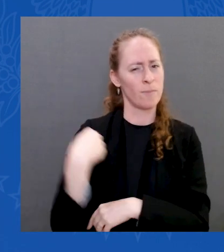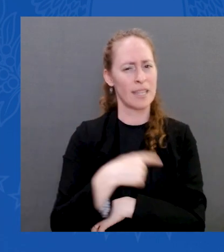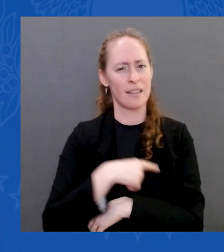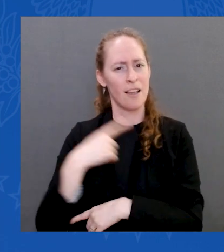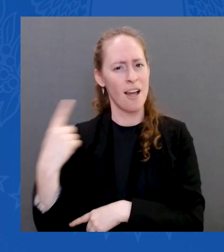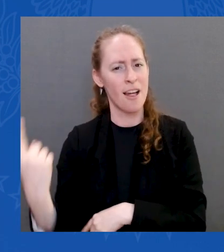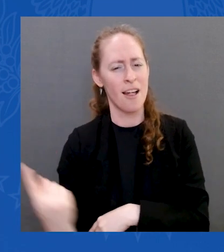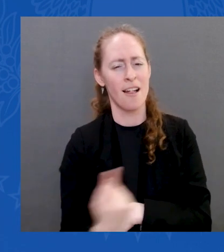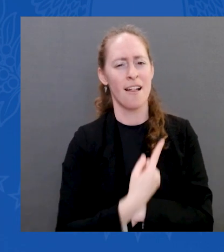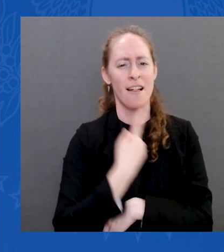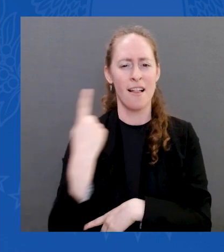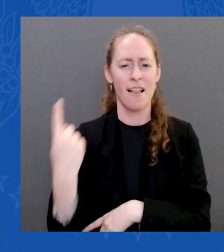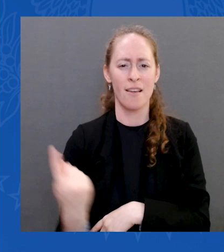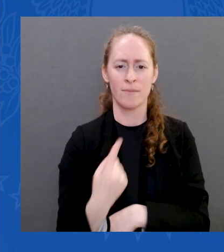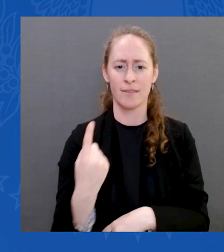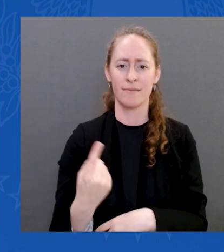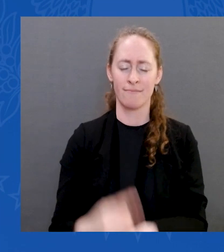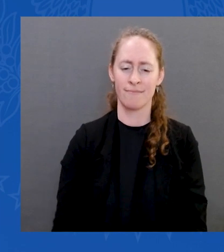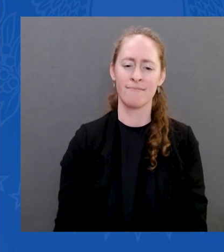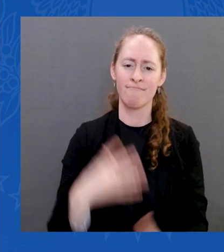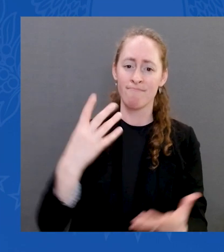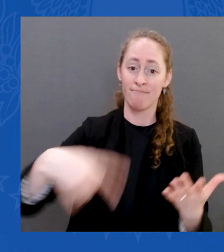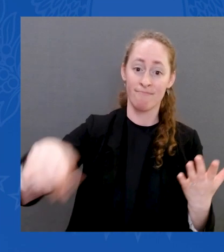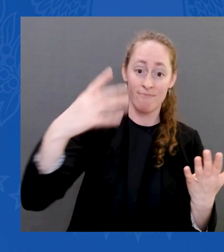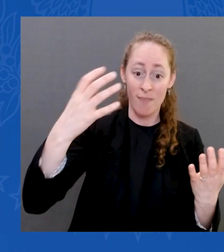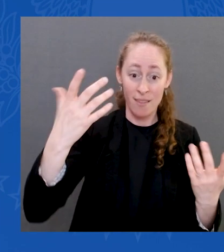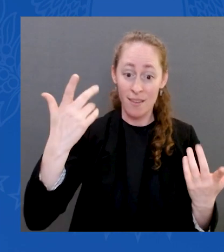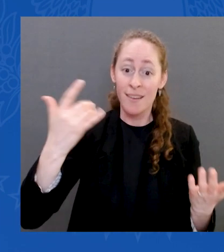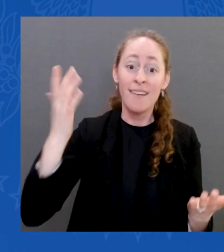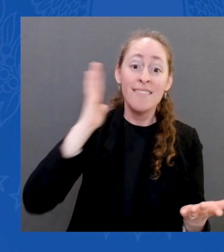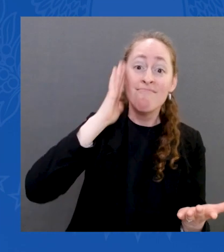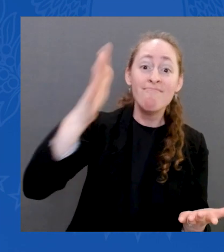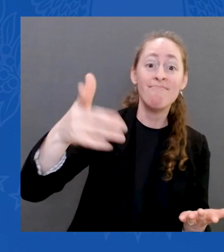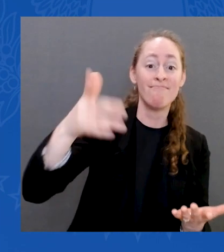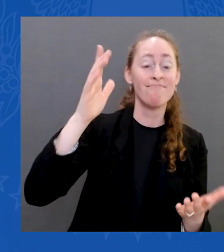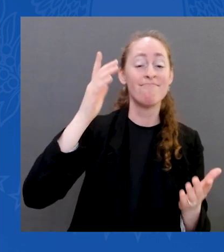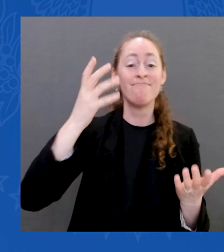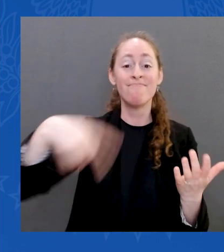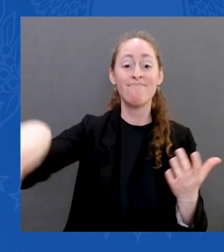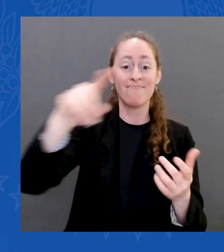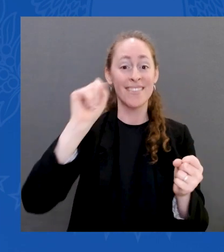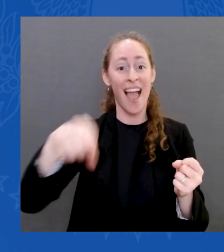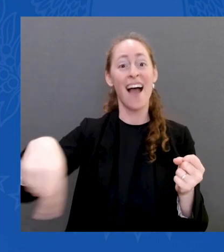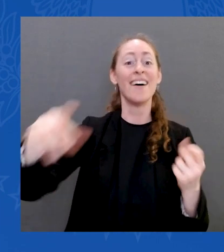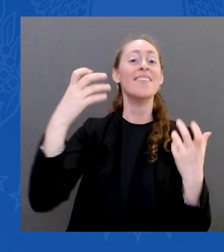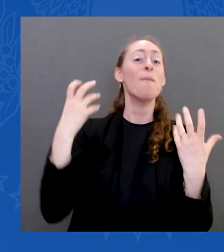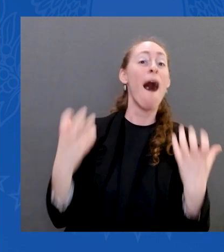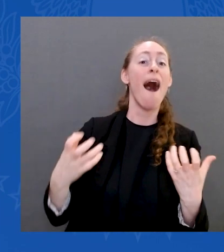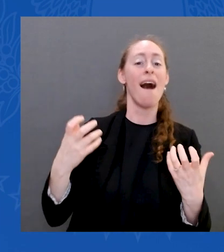to be a teacher because your teachers inspired you. I'll bet every one of you can name one or two teachers